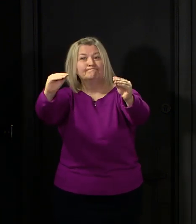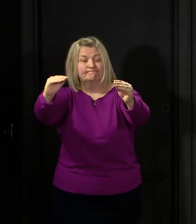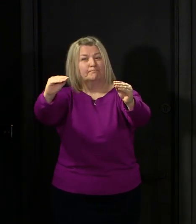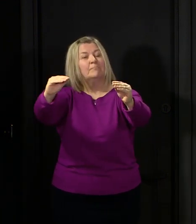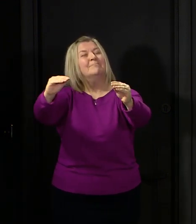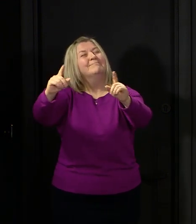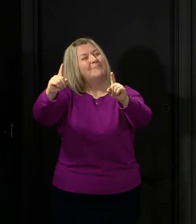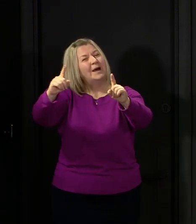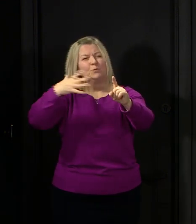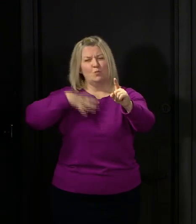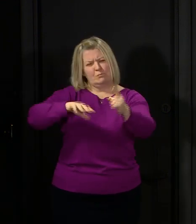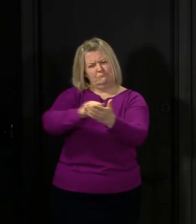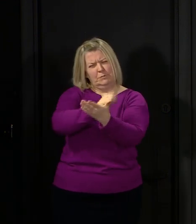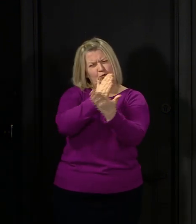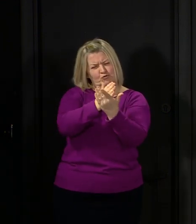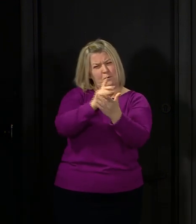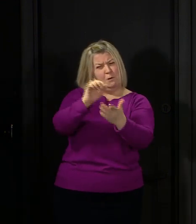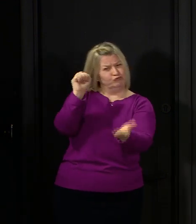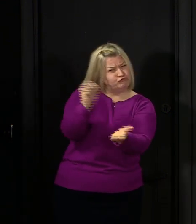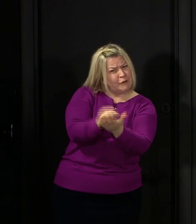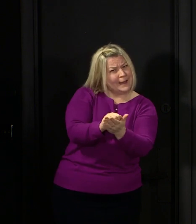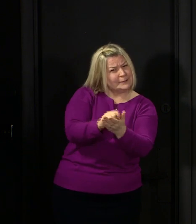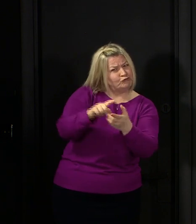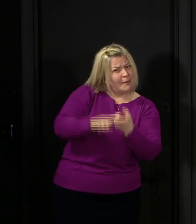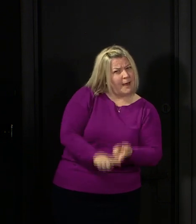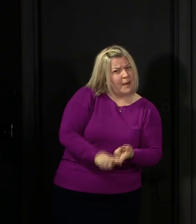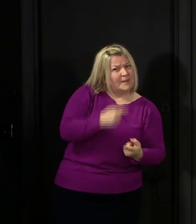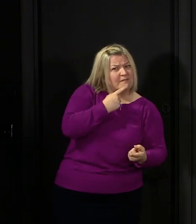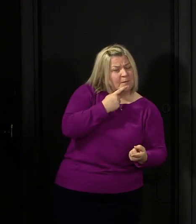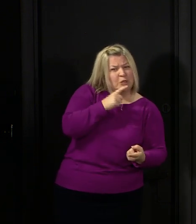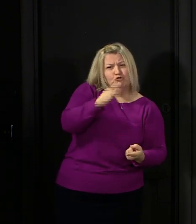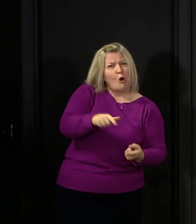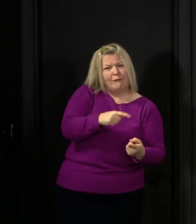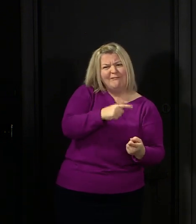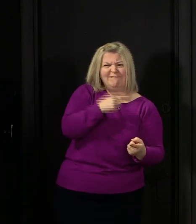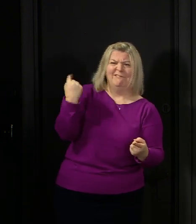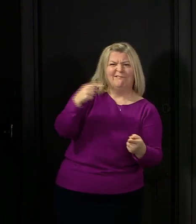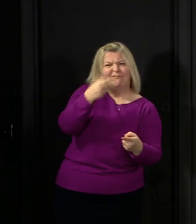is robust and it is reliable. There will be information on a range of different things